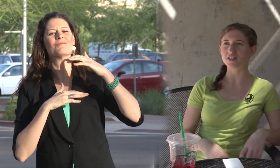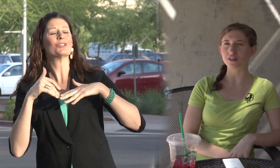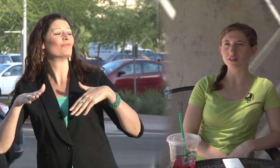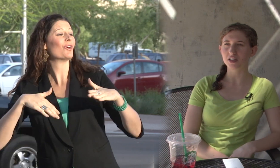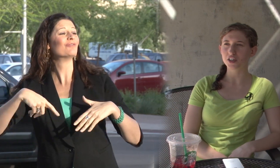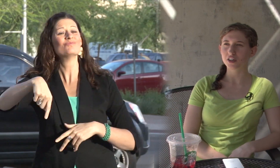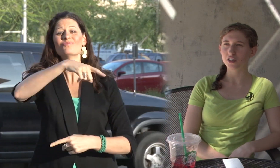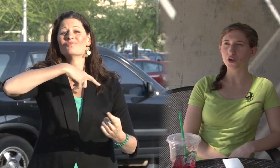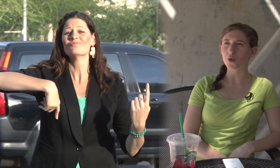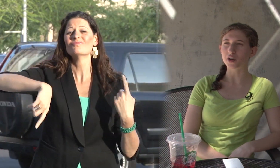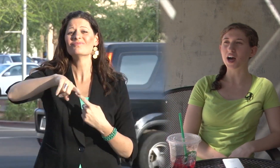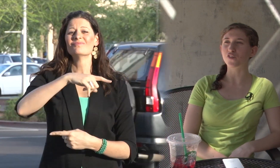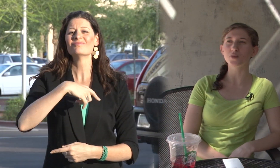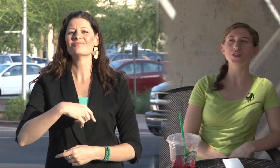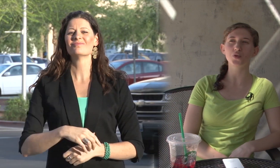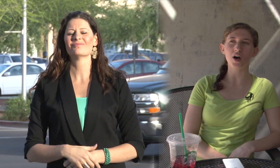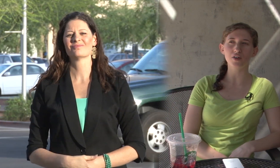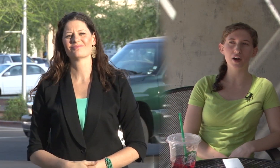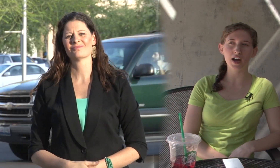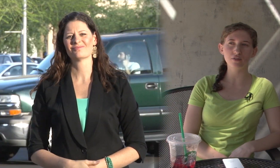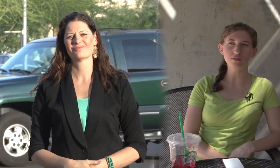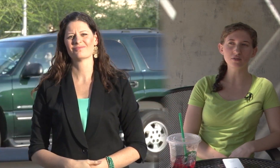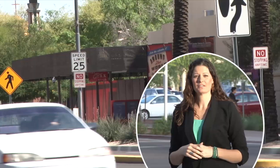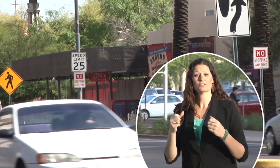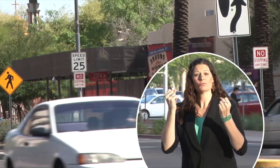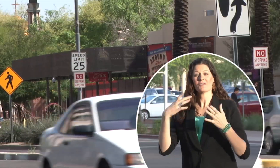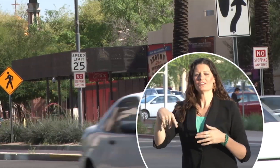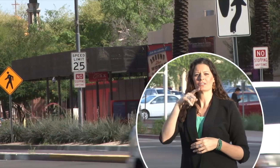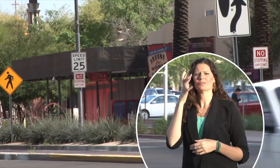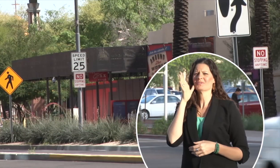IN, SO YOU'RE MORE COMFORTABLE TO WALK AROUND.